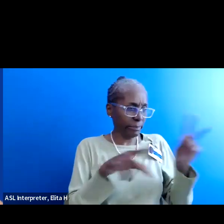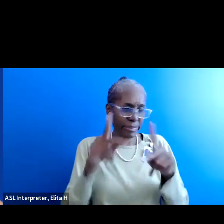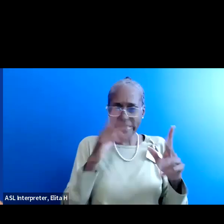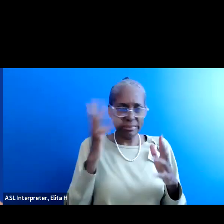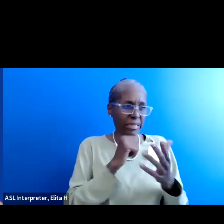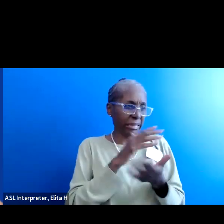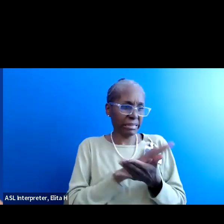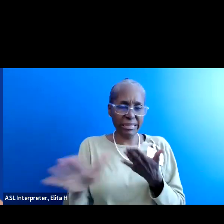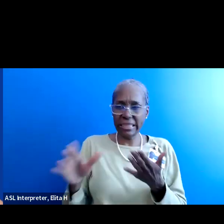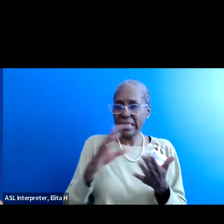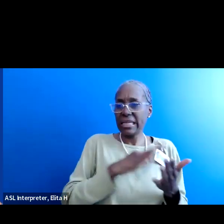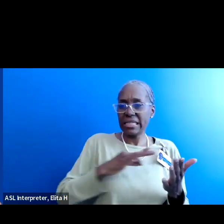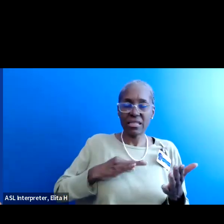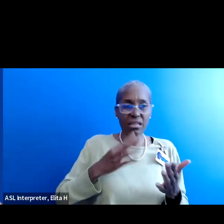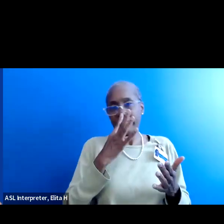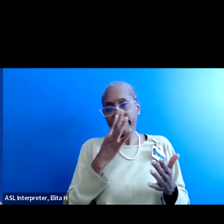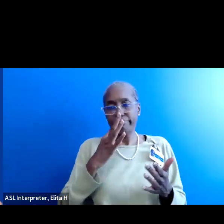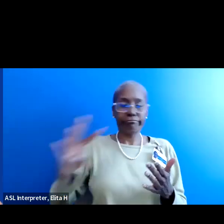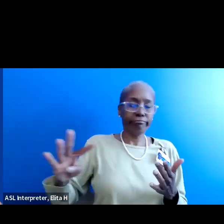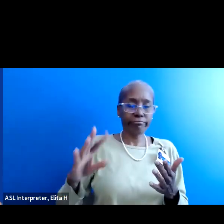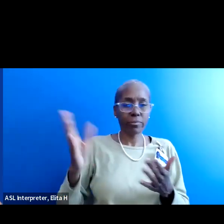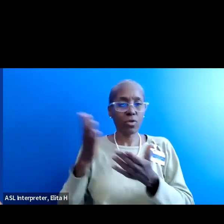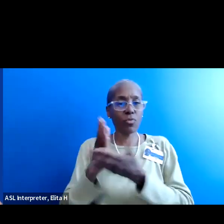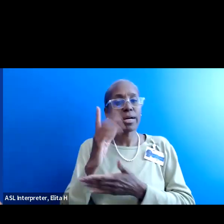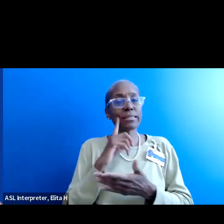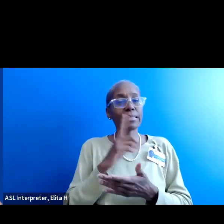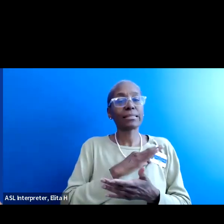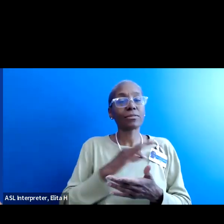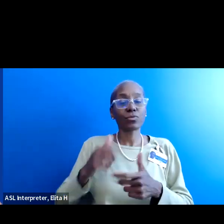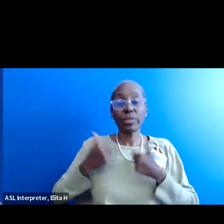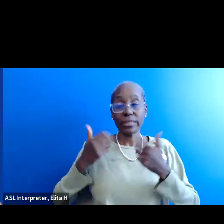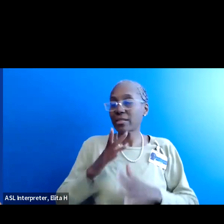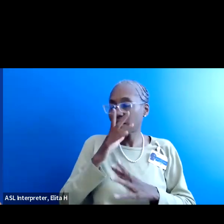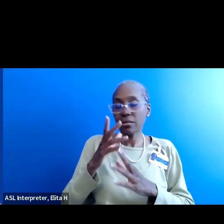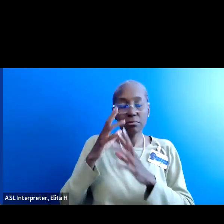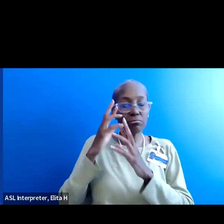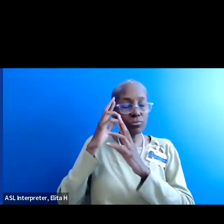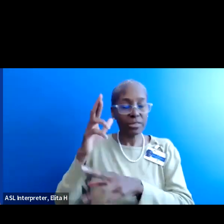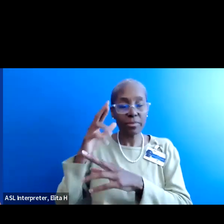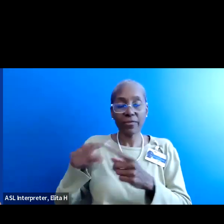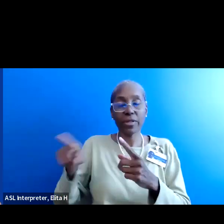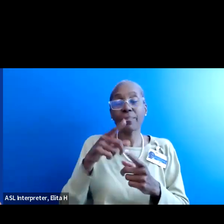disregard residents and their rights. So residents are not being treated with respect, their preferences and choices